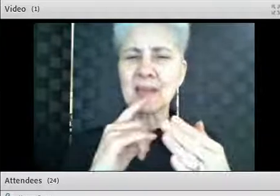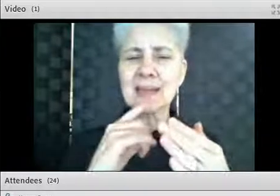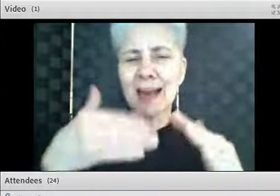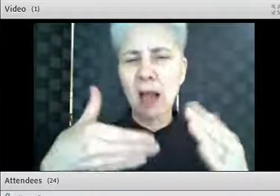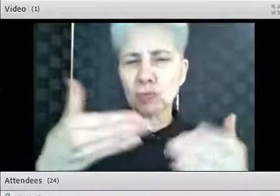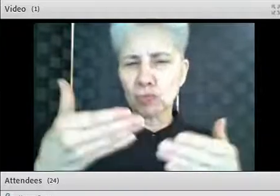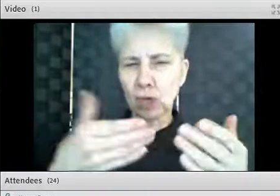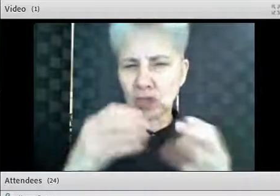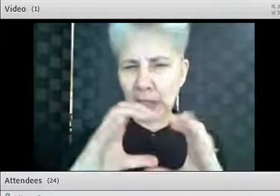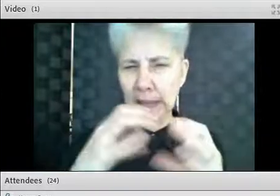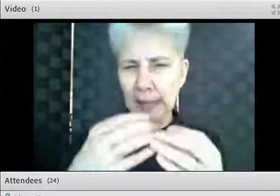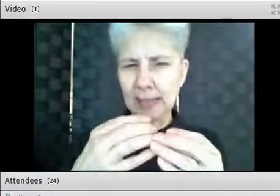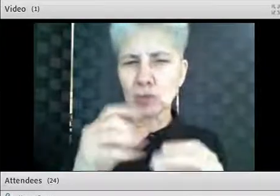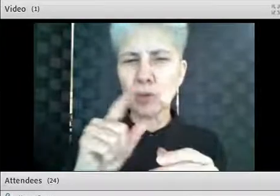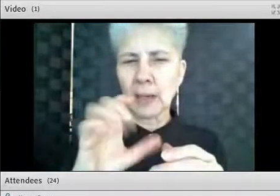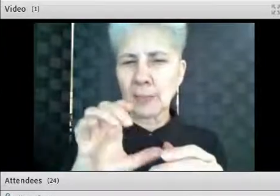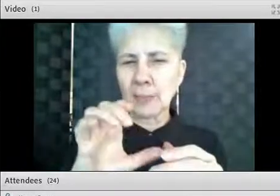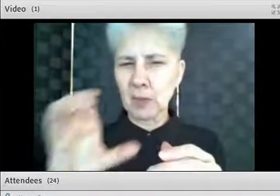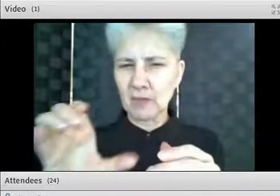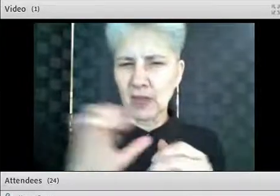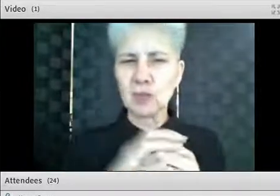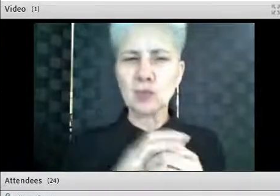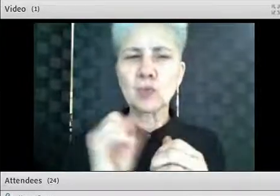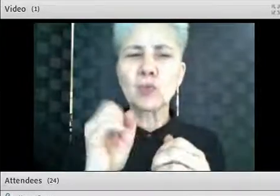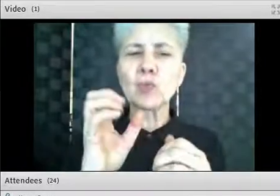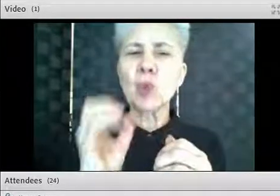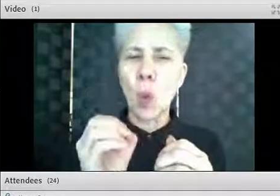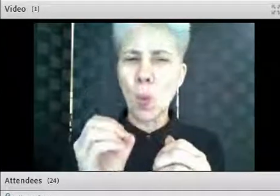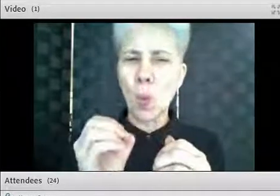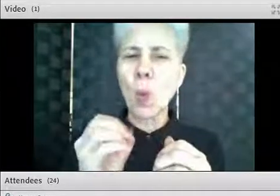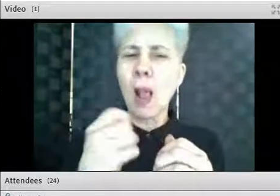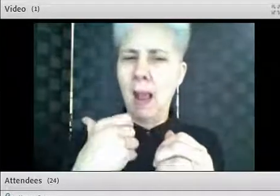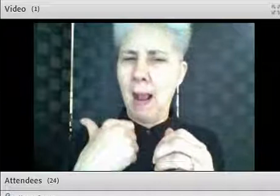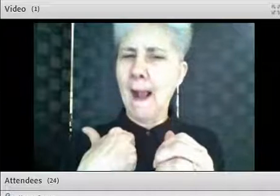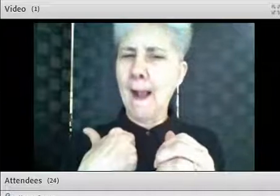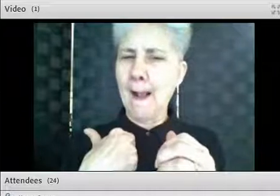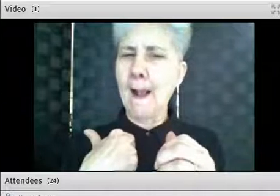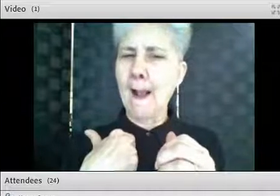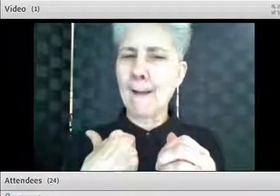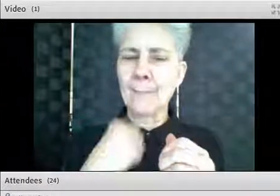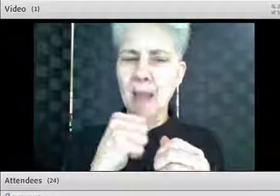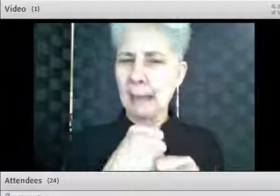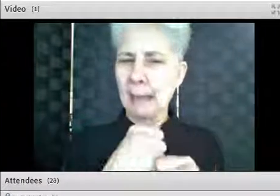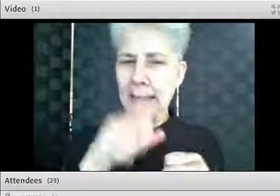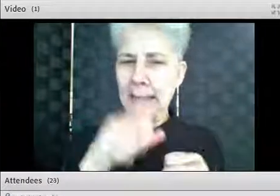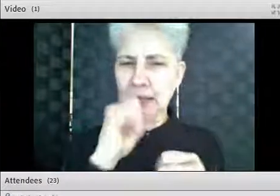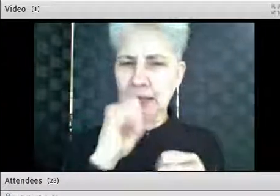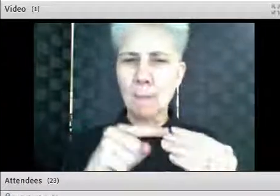to Library of Congress Classification, so I am making no assumptions on your knowledge